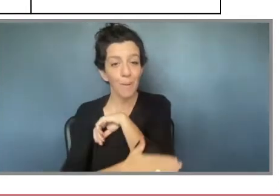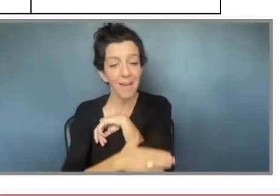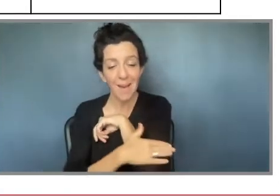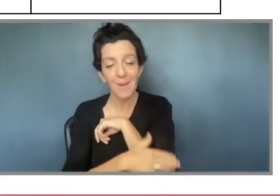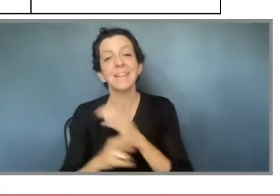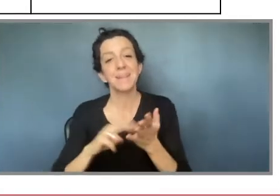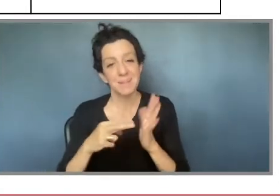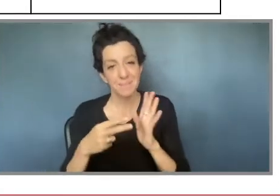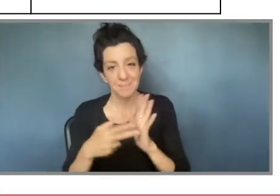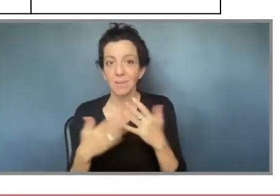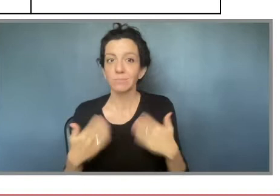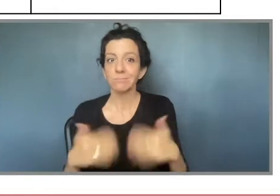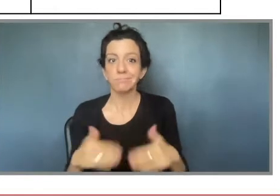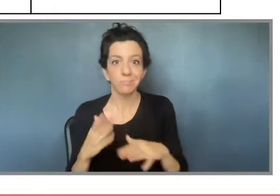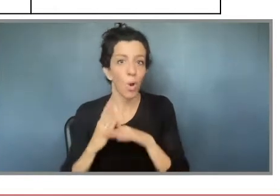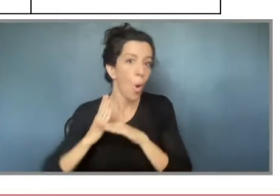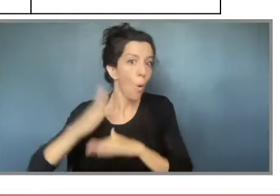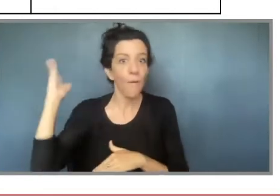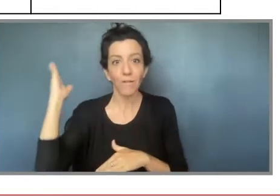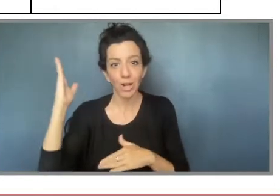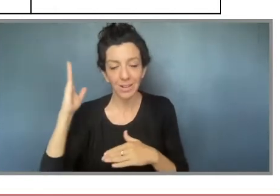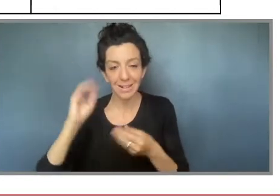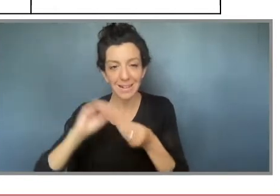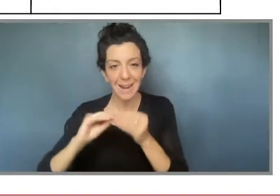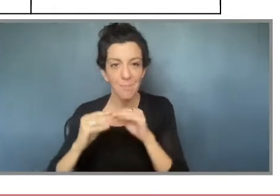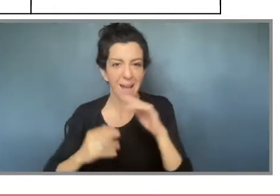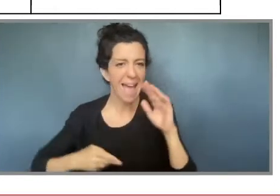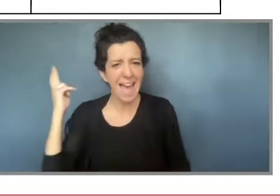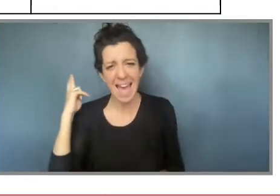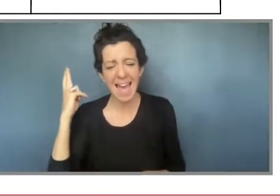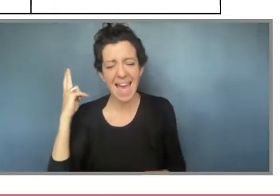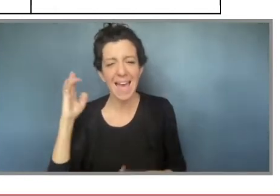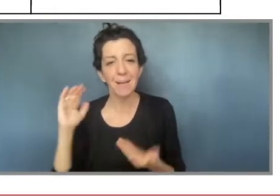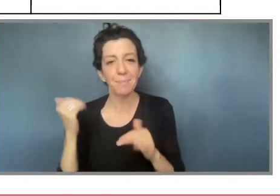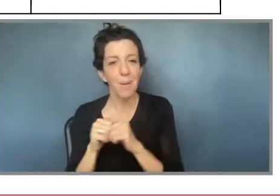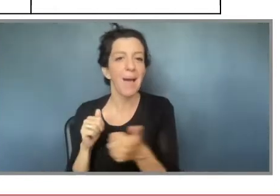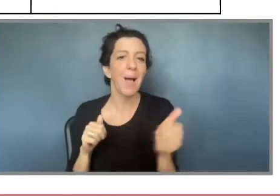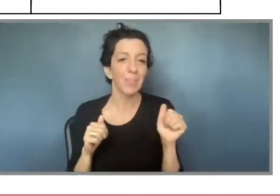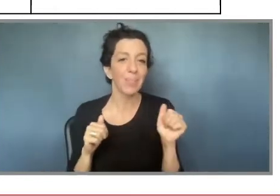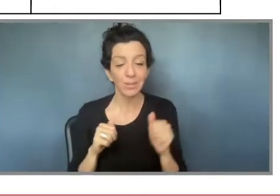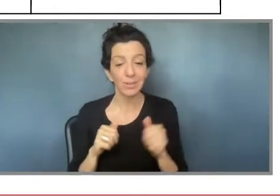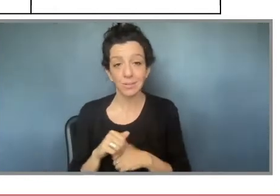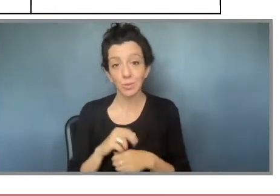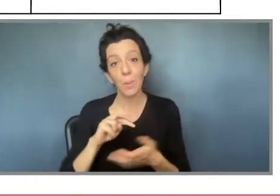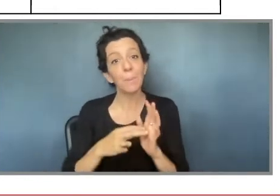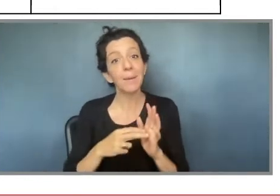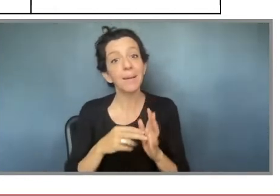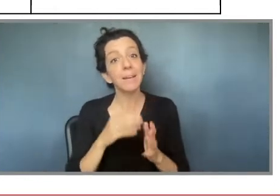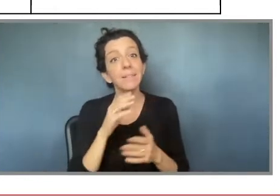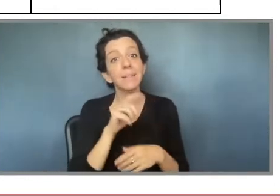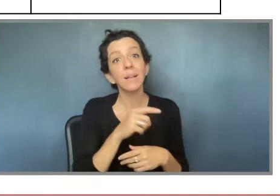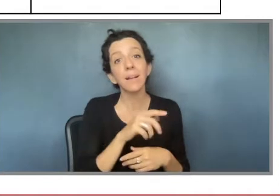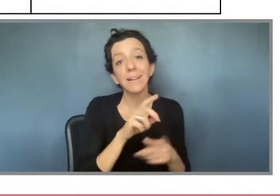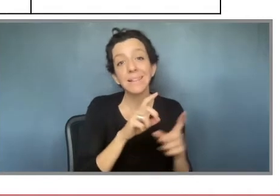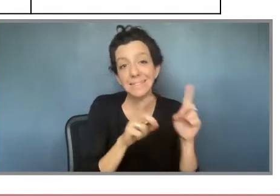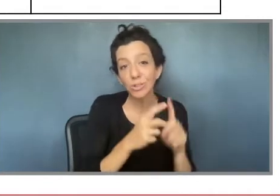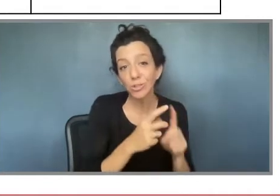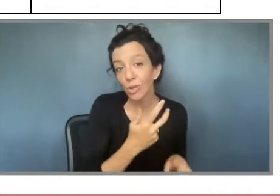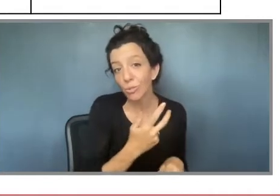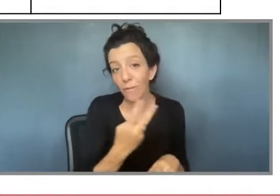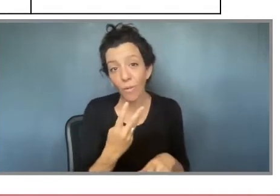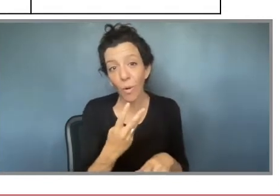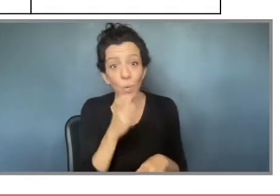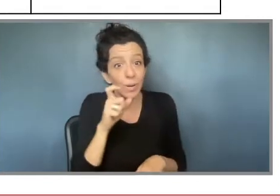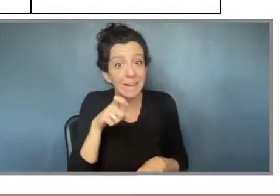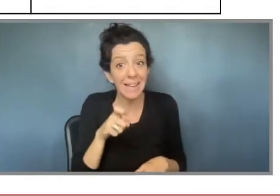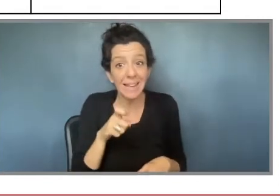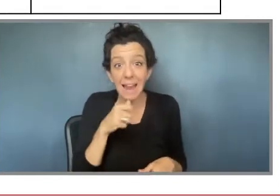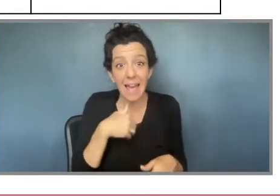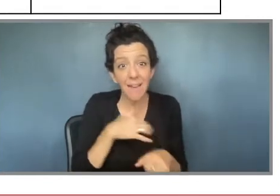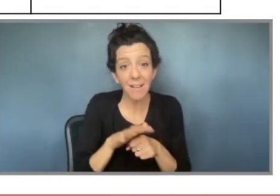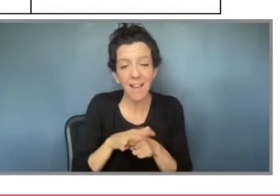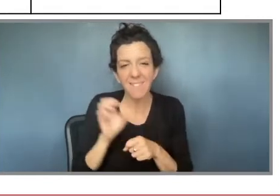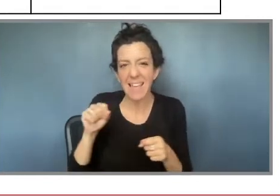Studio: And so it's it's significantly over populated, so if the other districts that need population would take from the